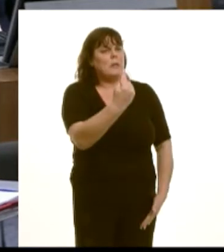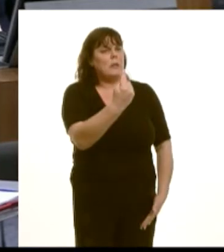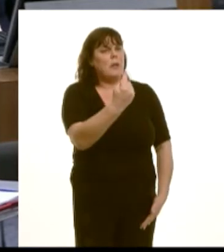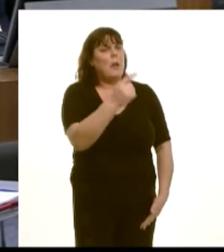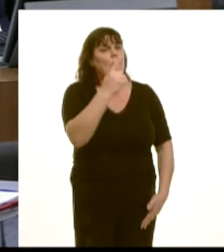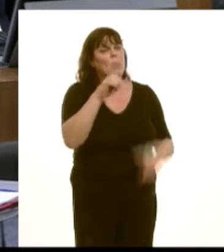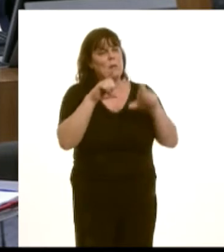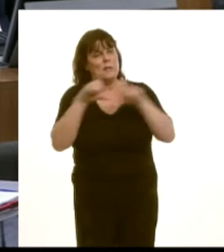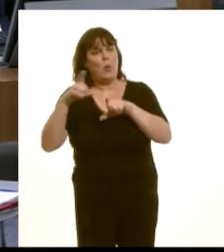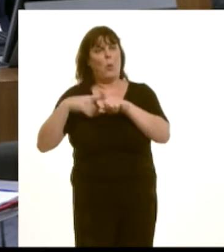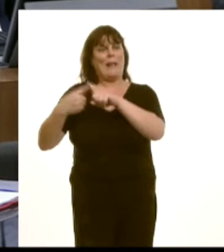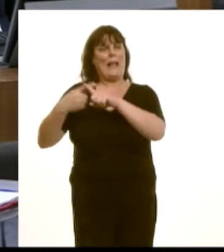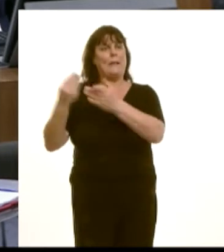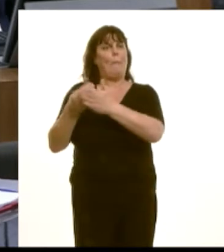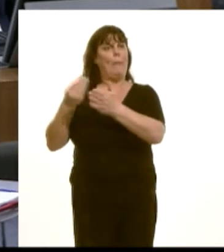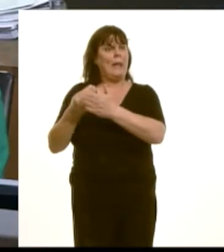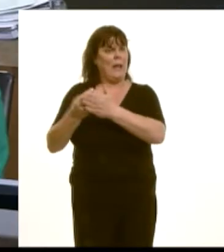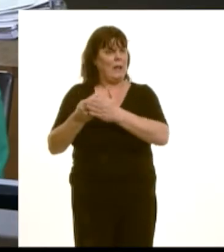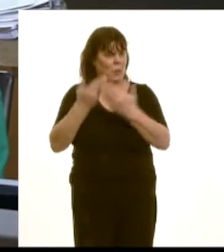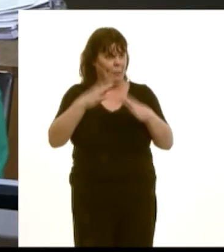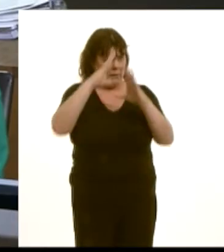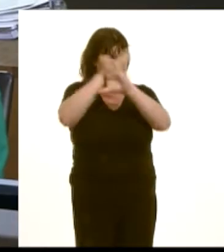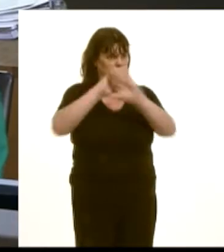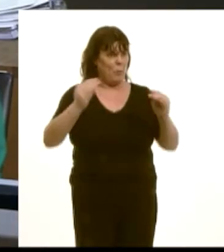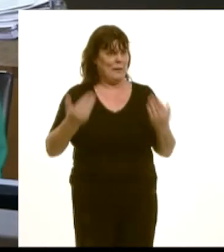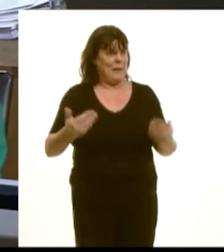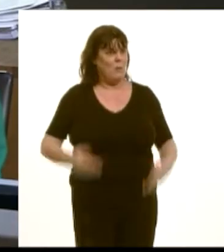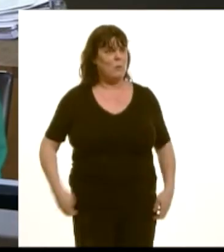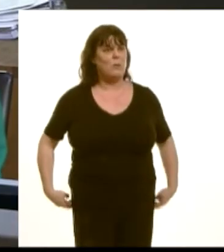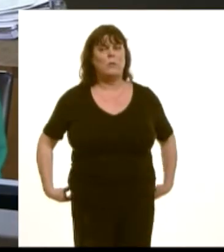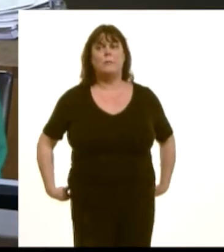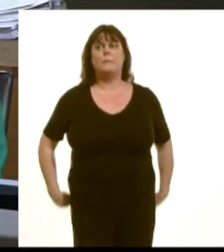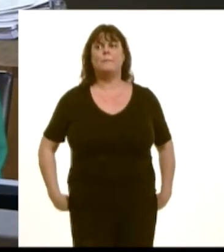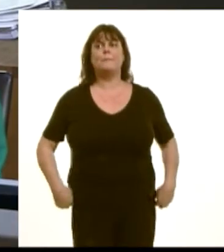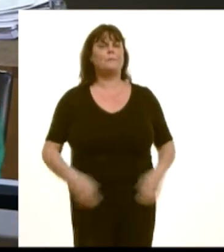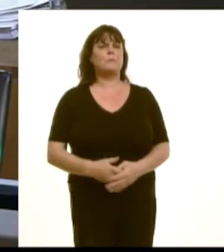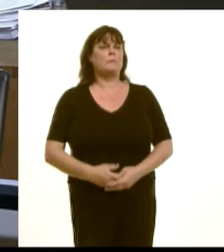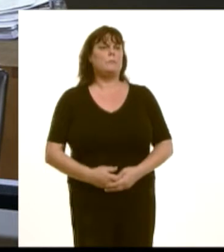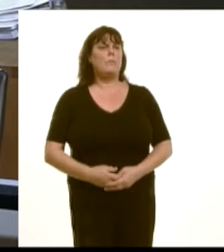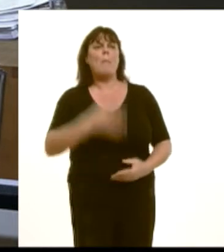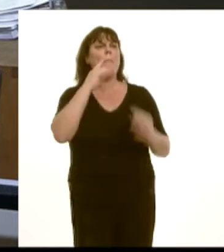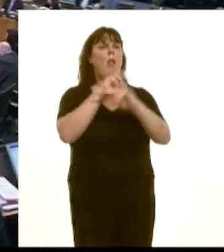wants England's money, which what she is saying at the moment. Leanne Wood: It is England's money now, is it? It is not our money, but England's